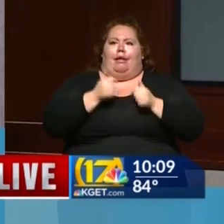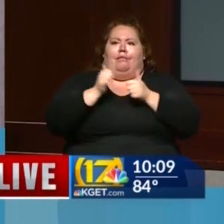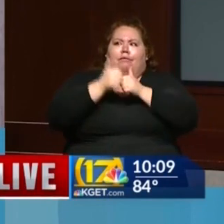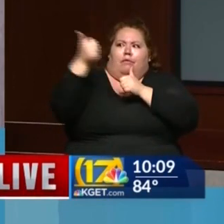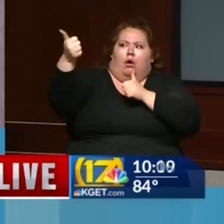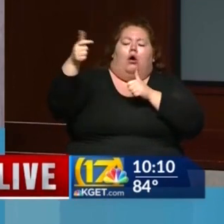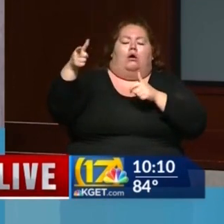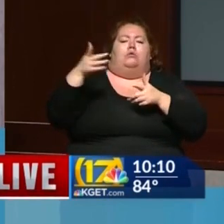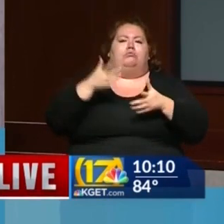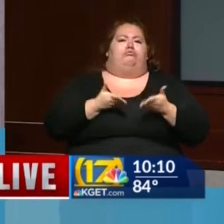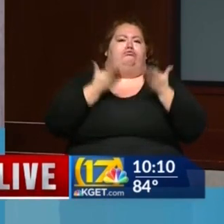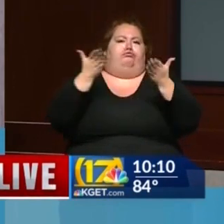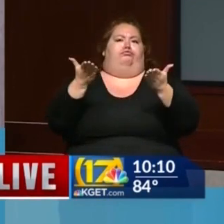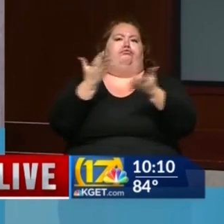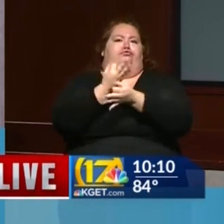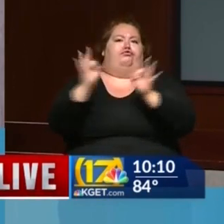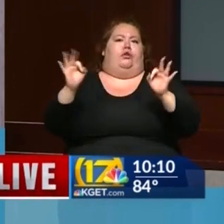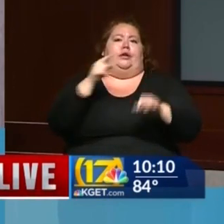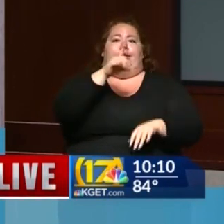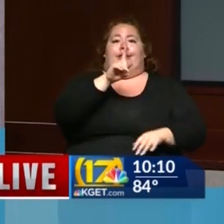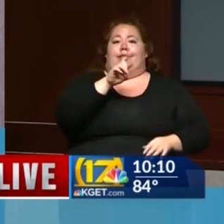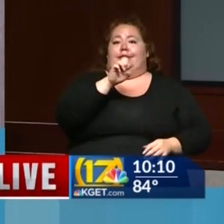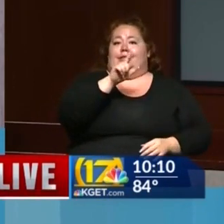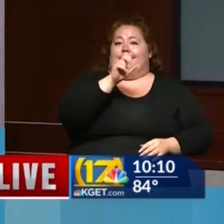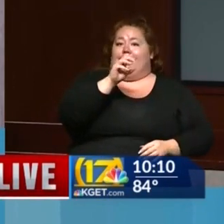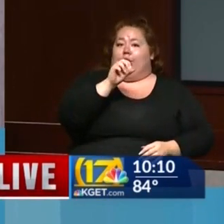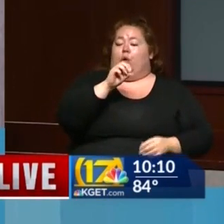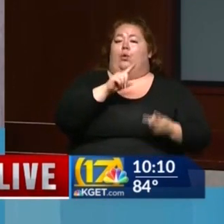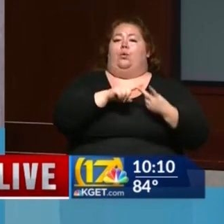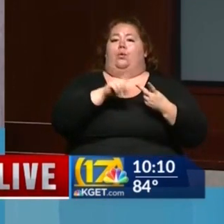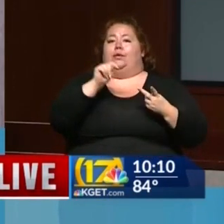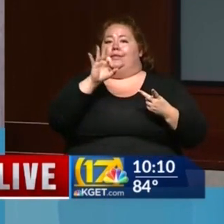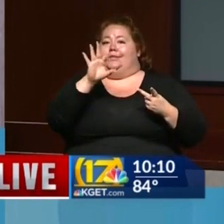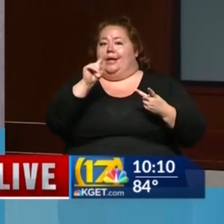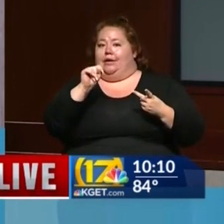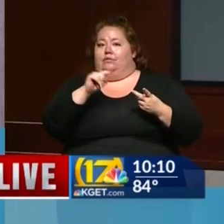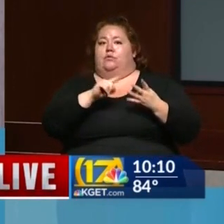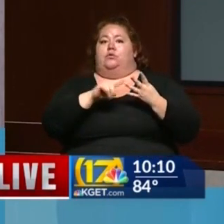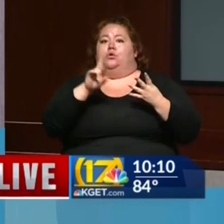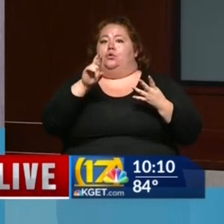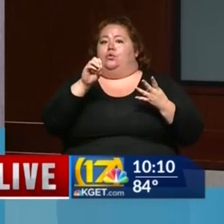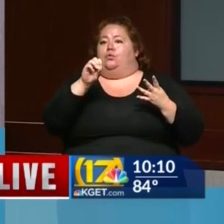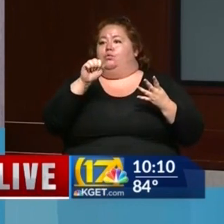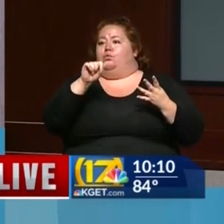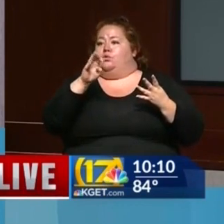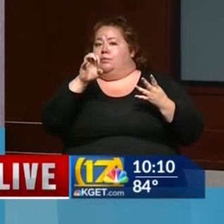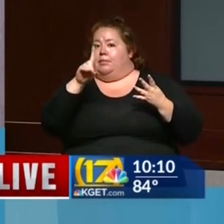TRANSPORTATION BARRIERS IN SOME OF OUR RURAL AREAS OF THE COUNTY. THIS PROGRAM IS CURRENTLY BEING